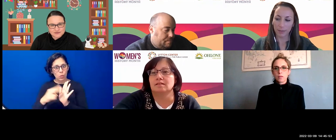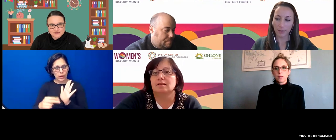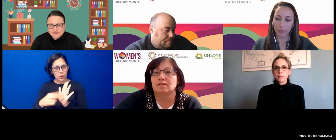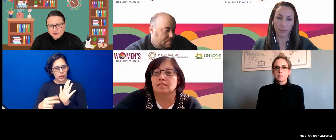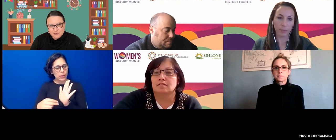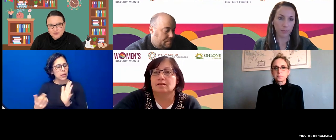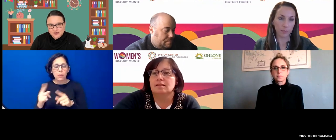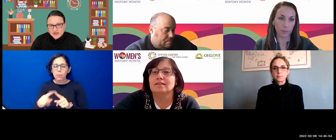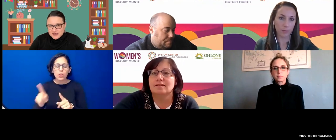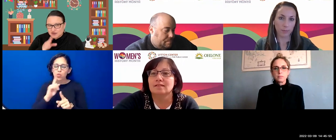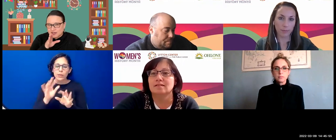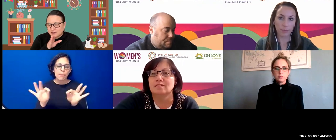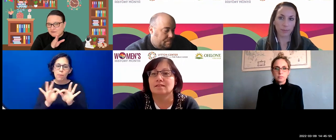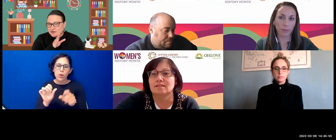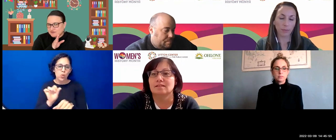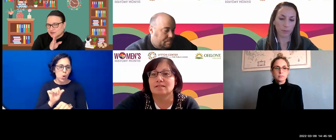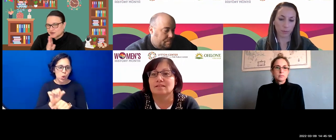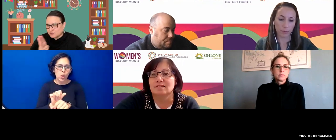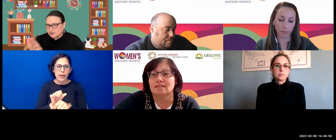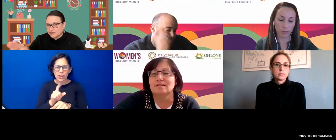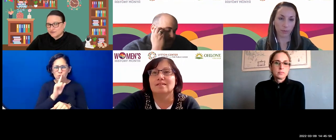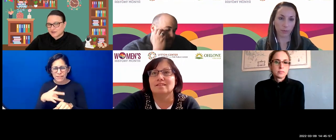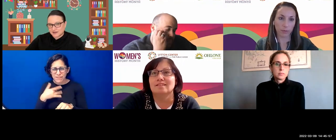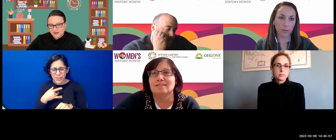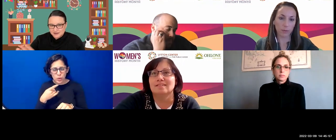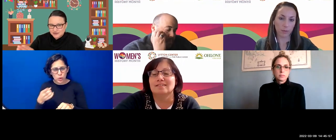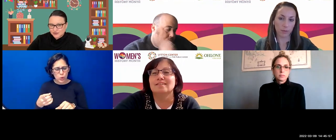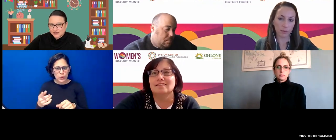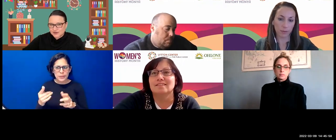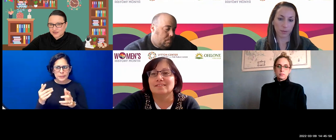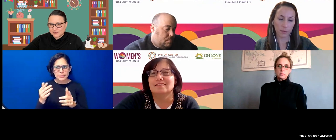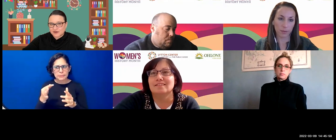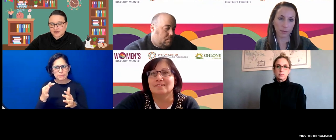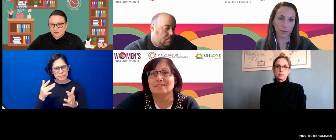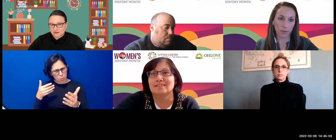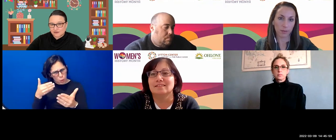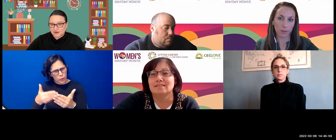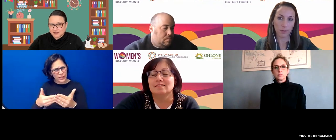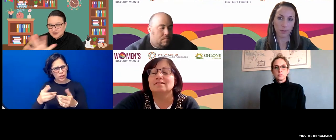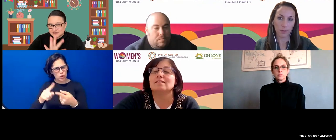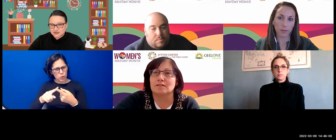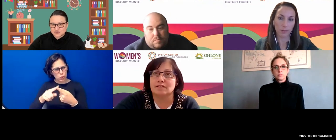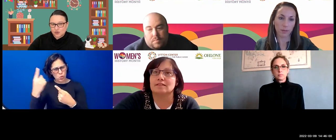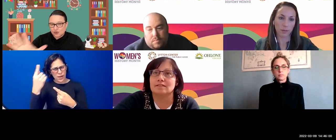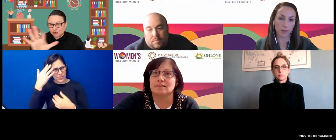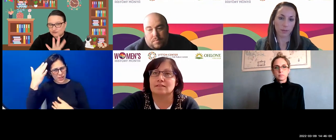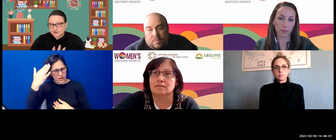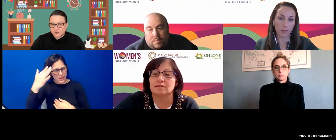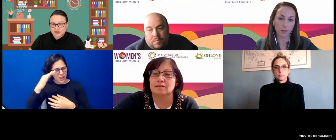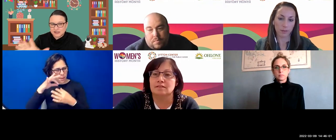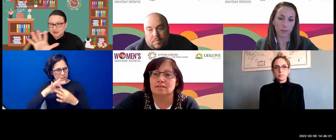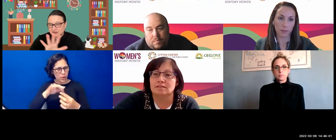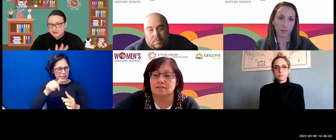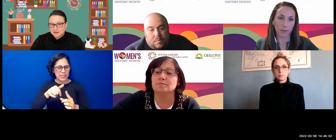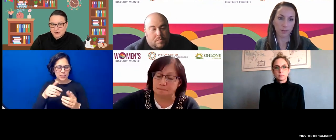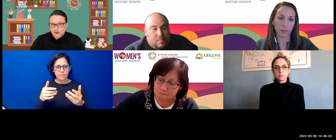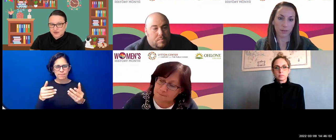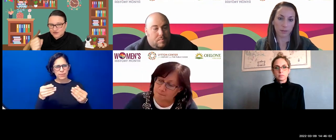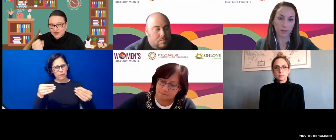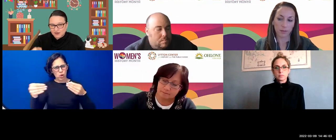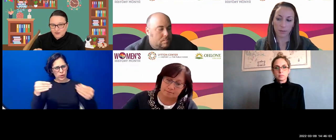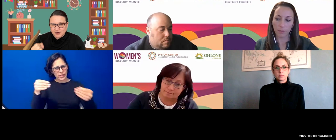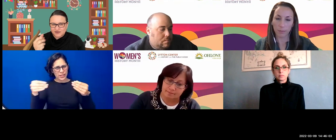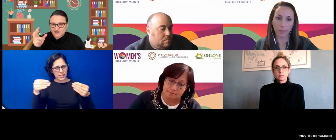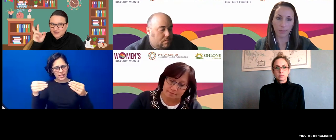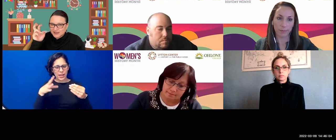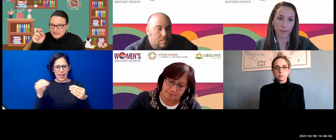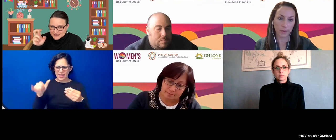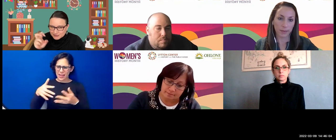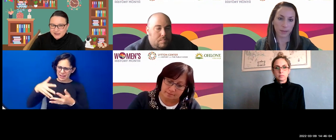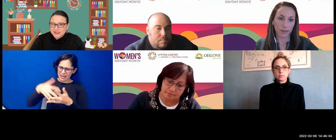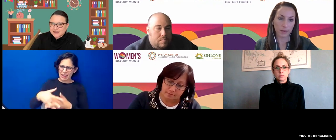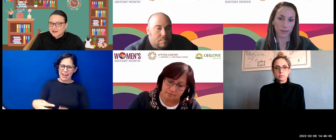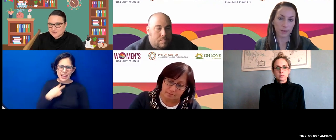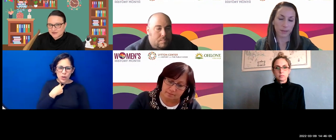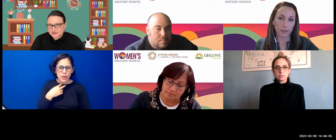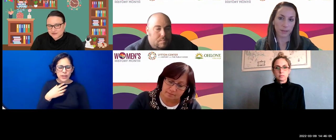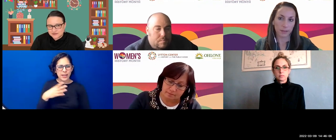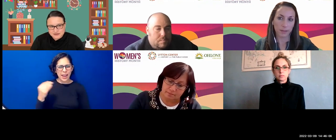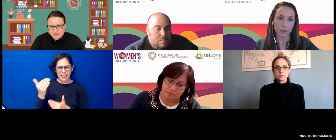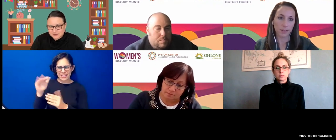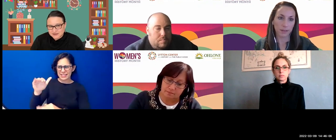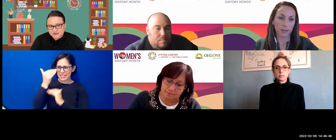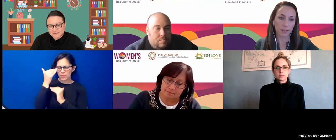Aurora Chang: Very important work ethic, and I really feel like you're moving toward a theory here around just this whole fluidity part and this anchoring in this disciplining I think this is really great stuff.